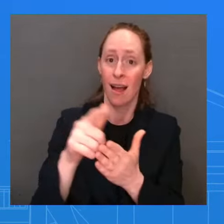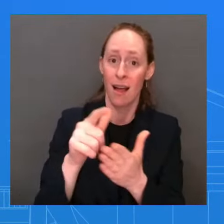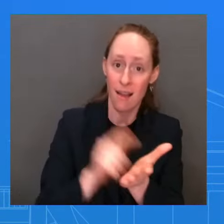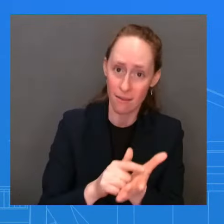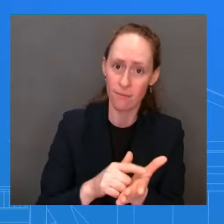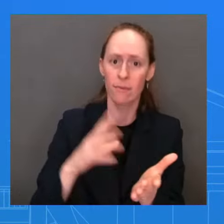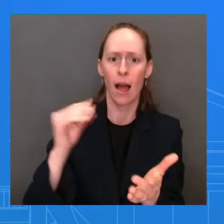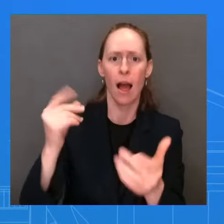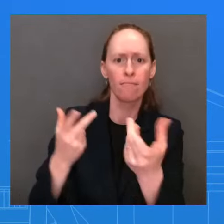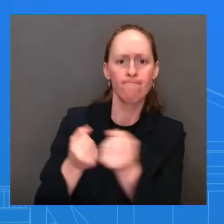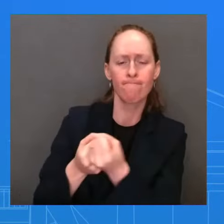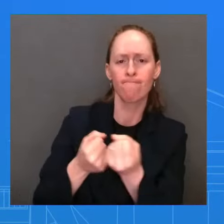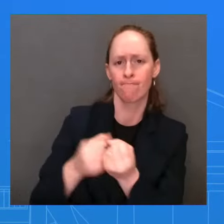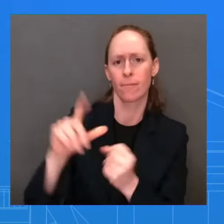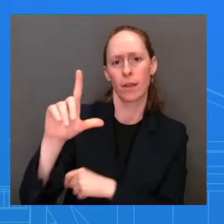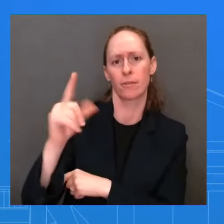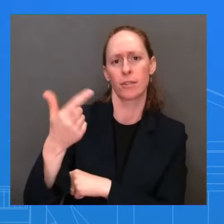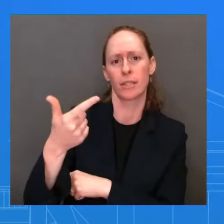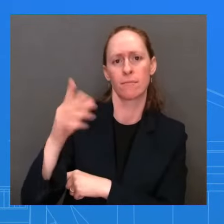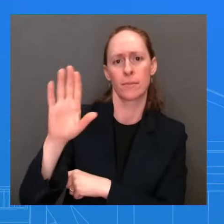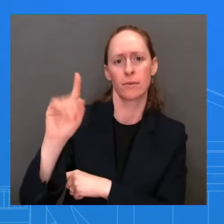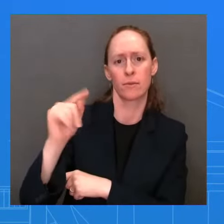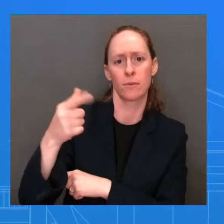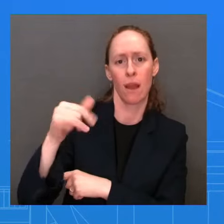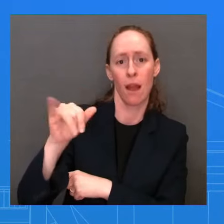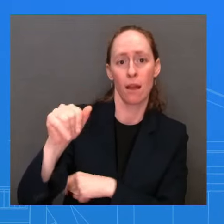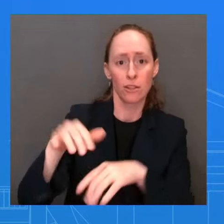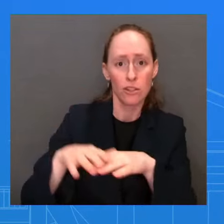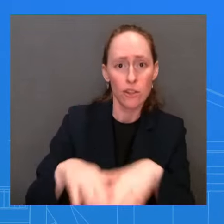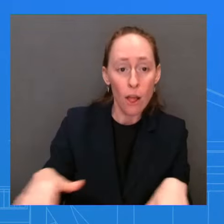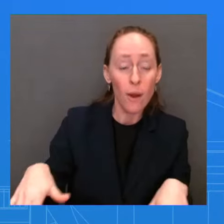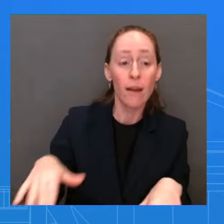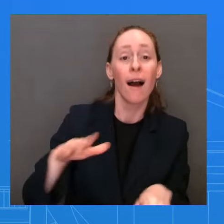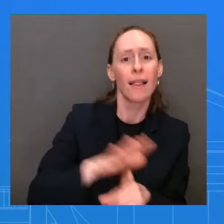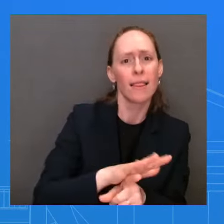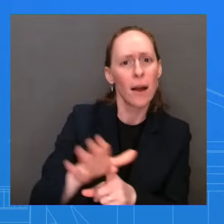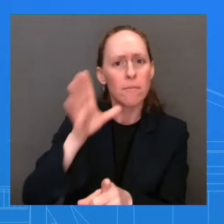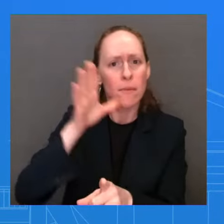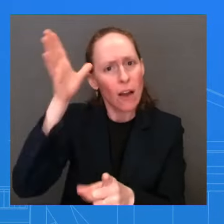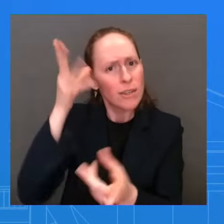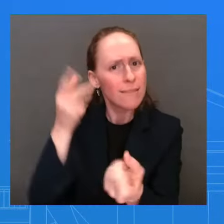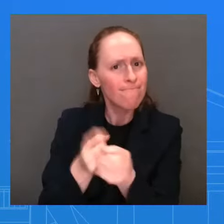for giving us the first out lesbian press secretary, who represents hope and possibility